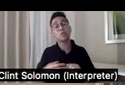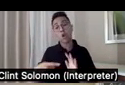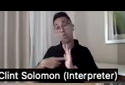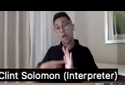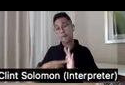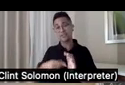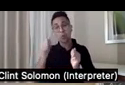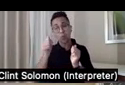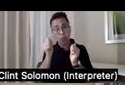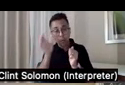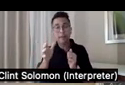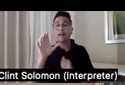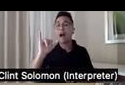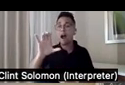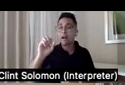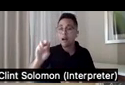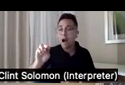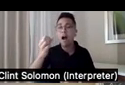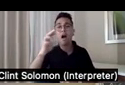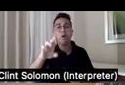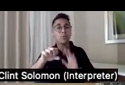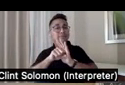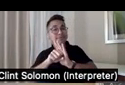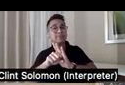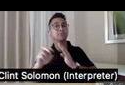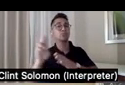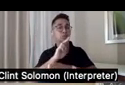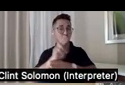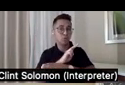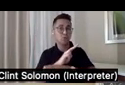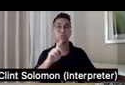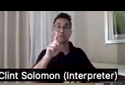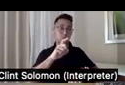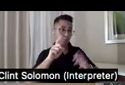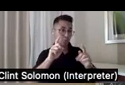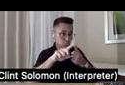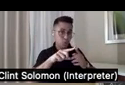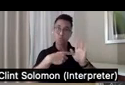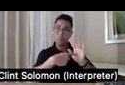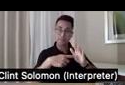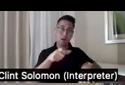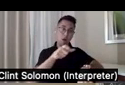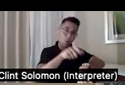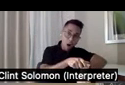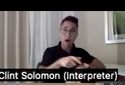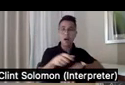or the symbol we use to represent a watch in the staple so that could be a photograph